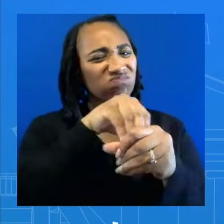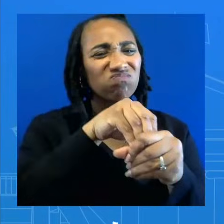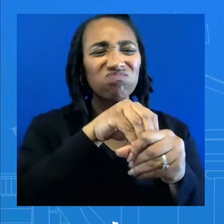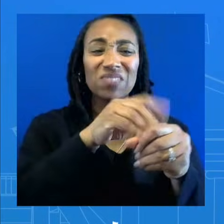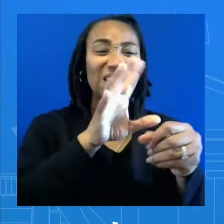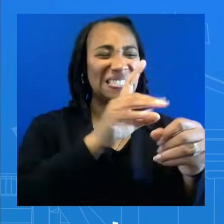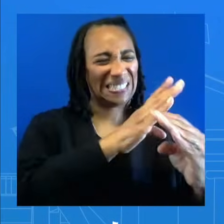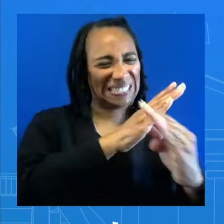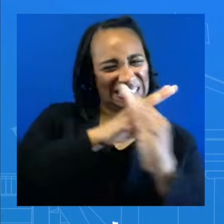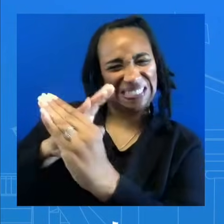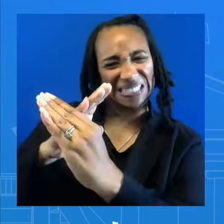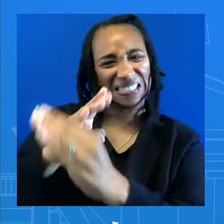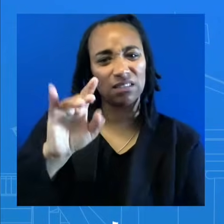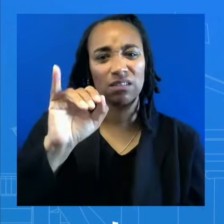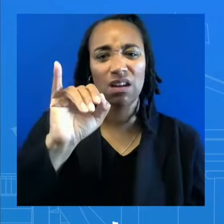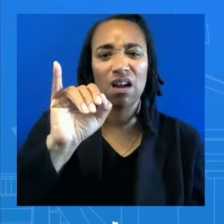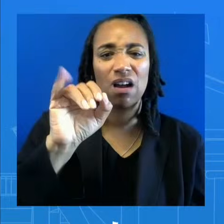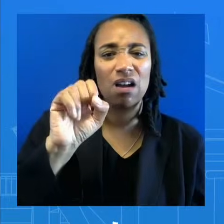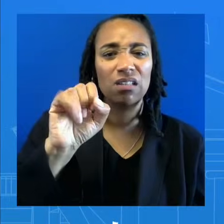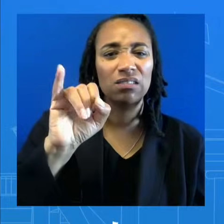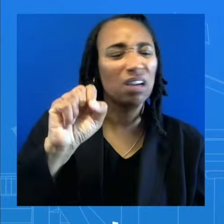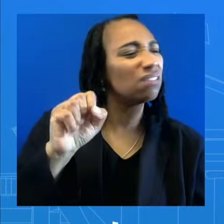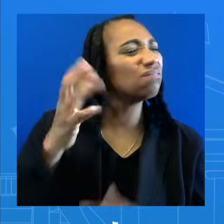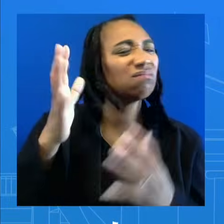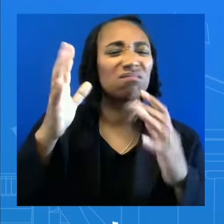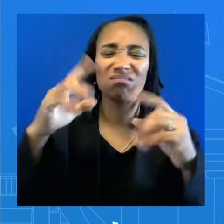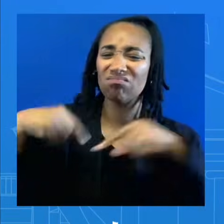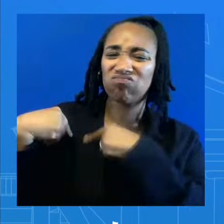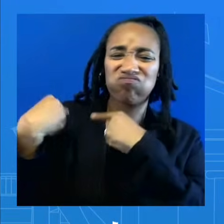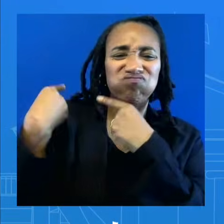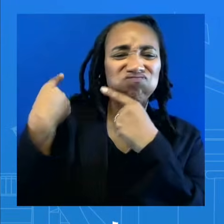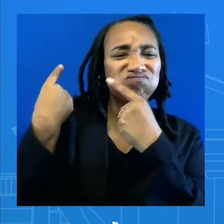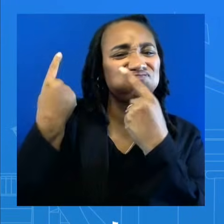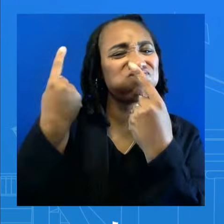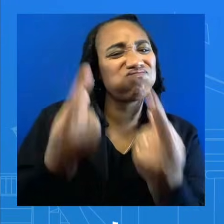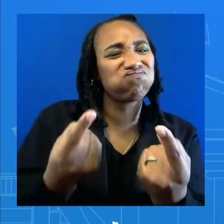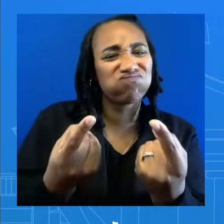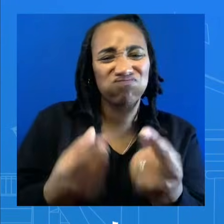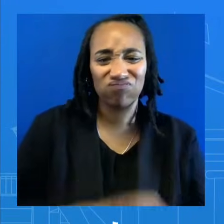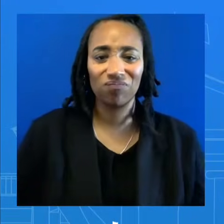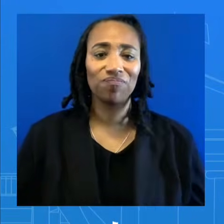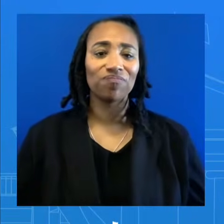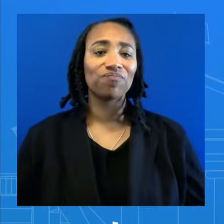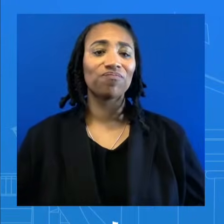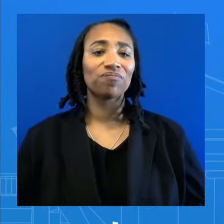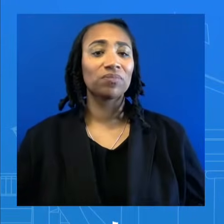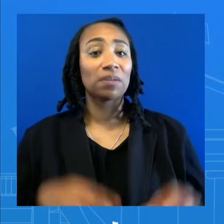where certain parts of the SDF, if they pursue -- perceived other -- other threats and challenges, they've --